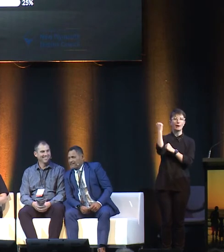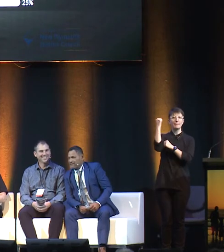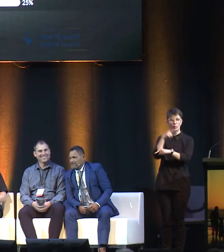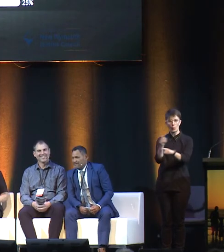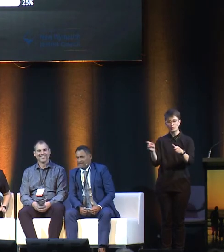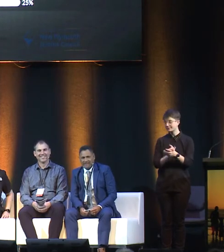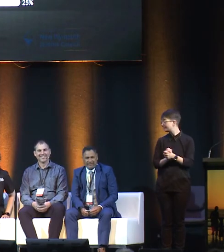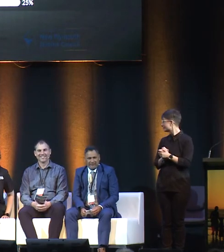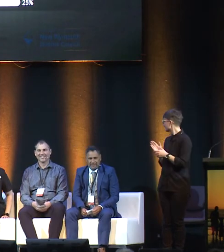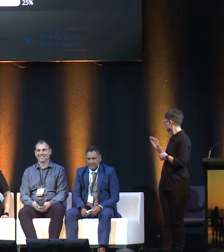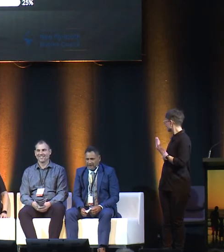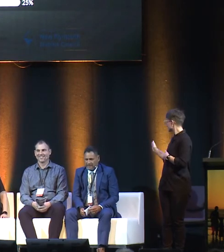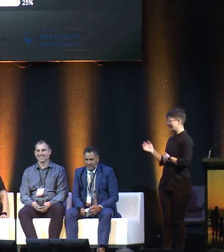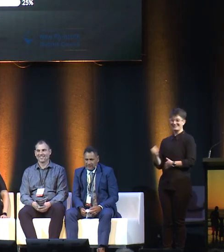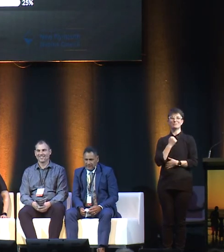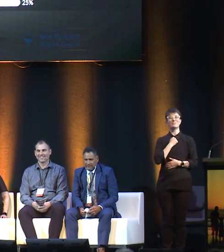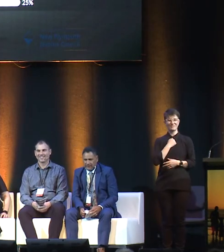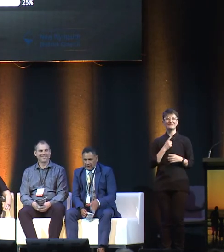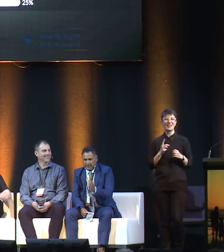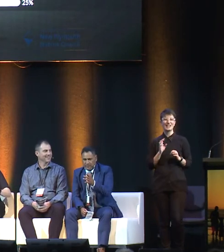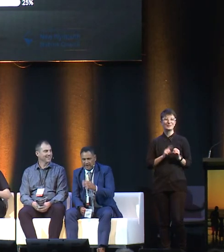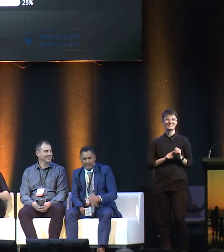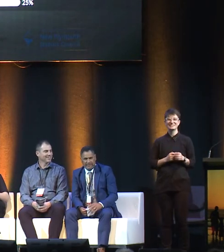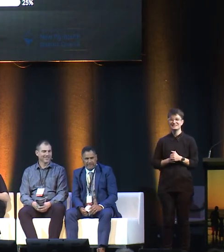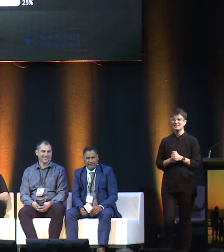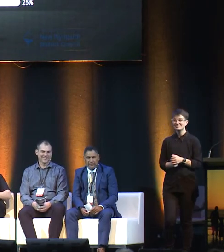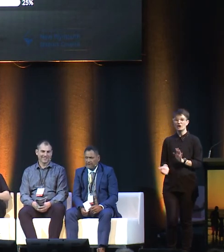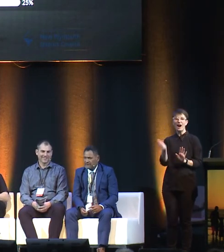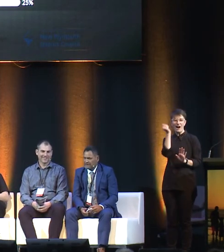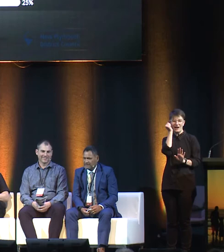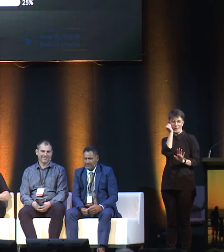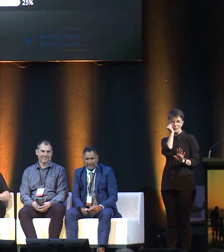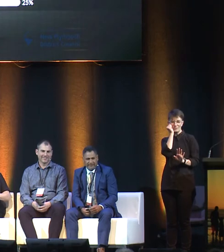Listen, I mean, I think I know where that questions come from but right you know I think